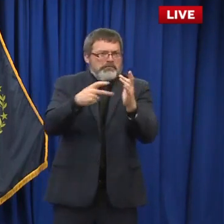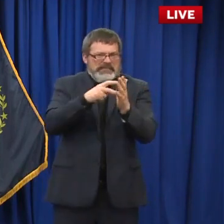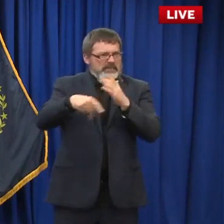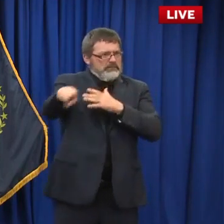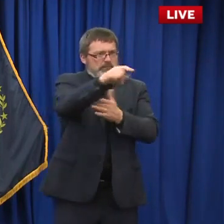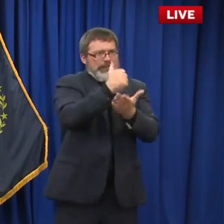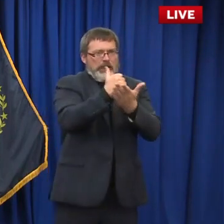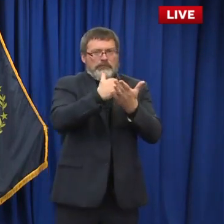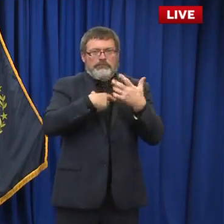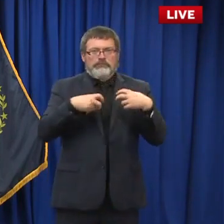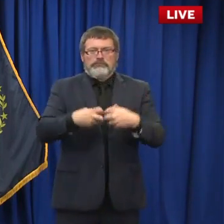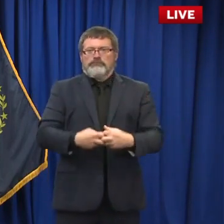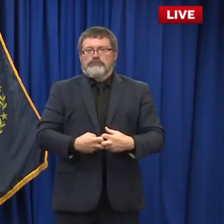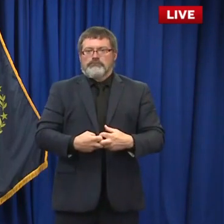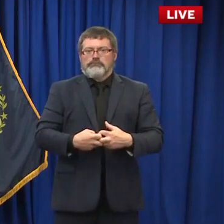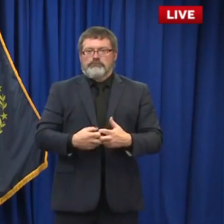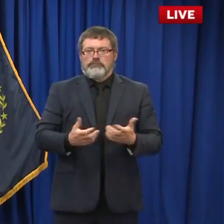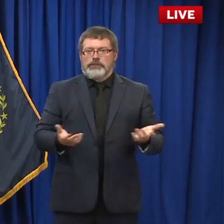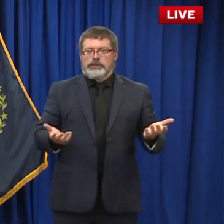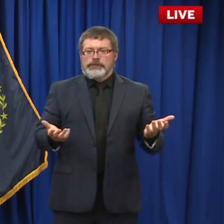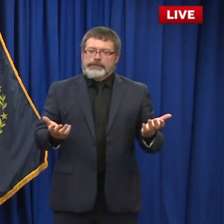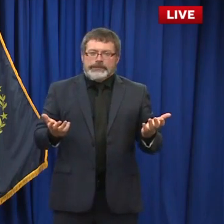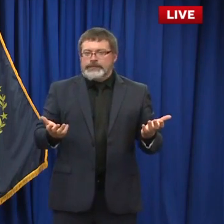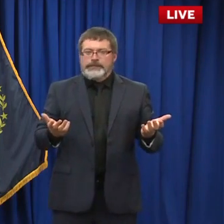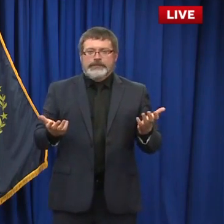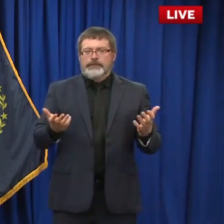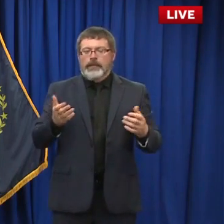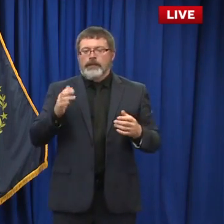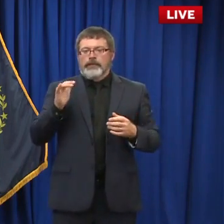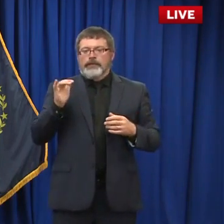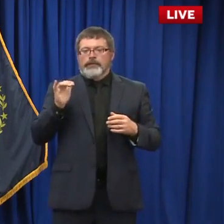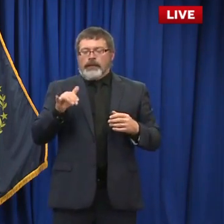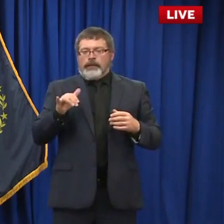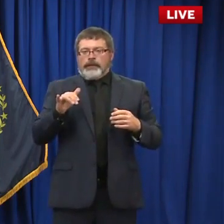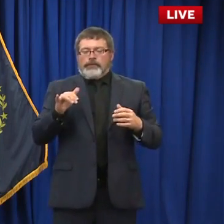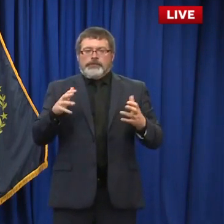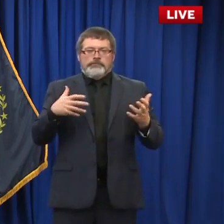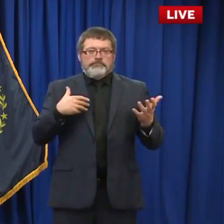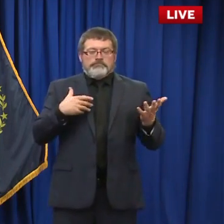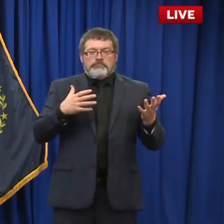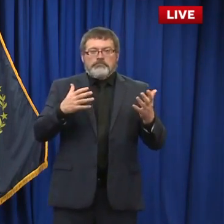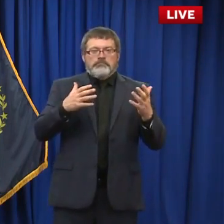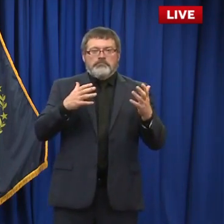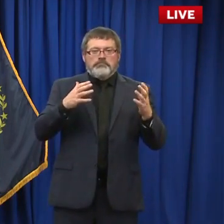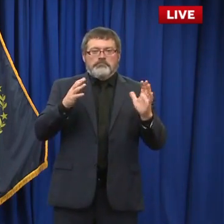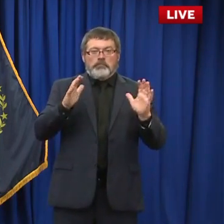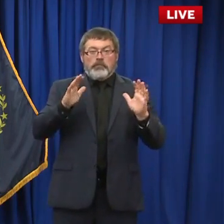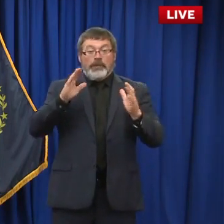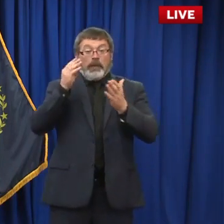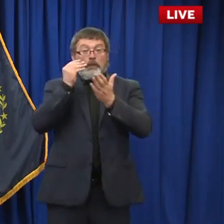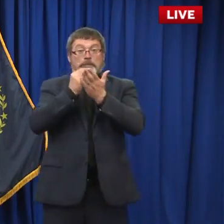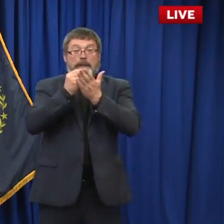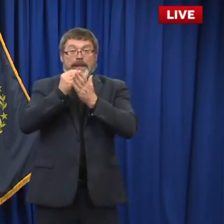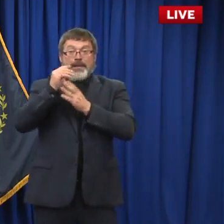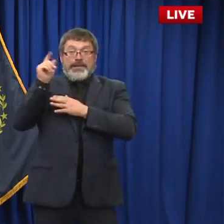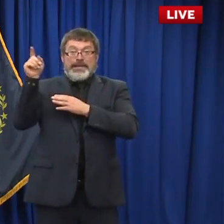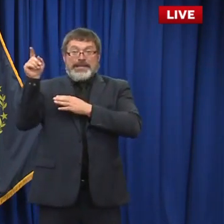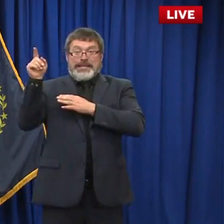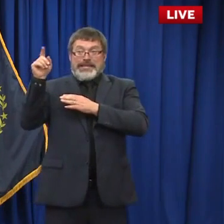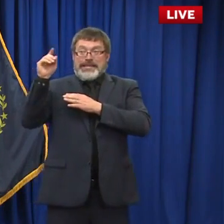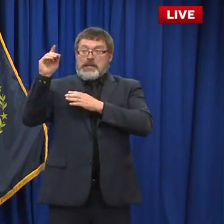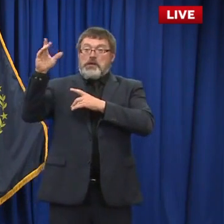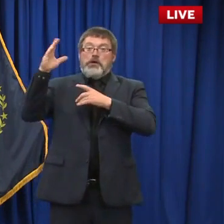OPPORTUNITIES THAT THOSE DOLLARS COULD HAVE GONE TO, WHETHER IT'S TESTING MATERIAL ON PPE, SCHOOLS, WHATEVER IT MIGHT BE, SO YOU KNOW, THERE'S -- I APPRECIATE THERE'S ONLY SO MANY